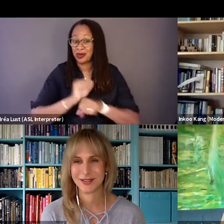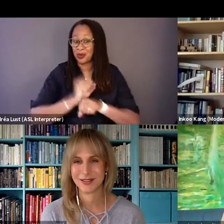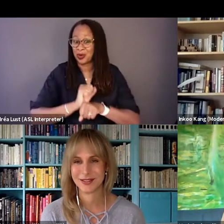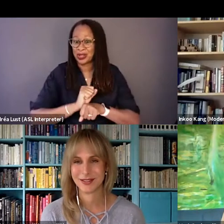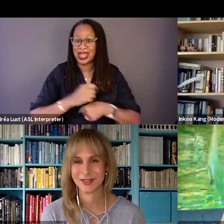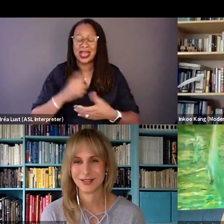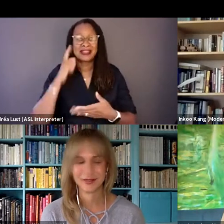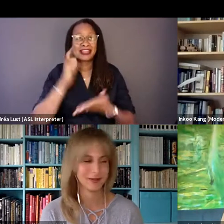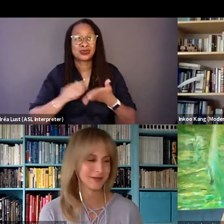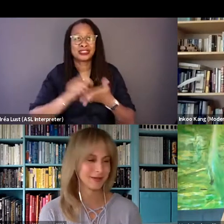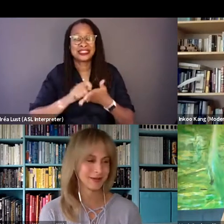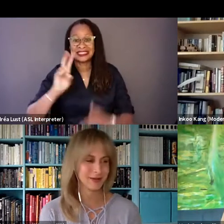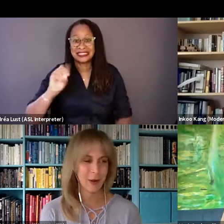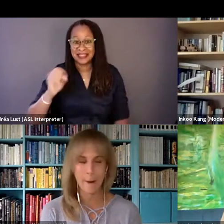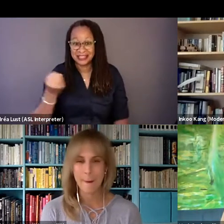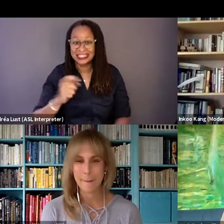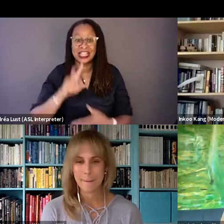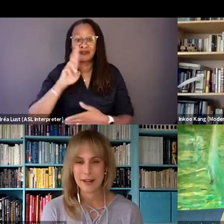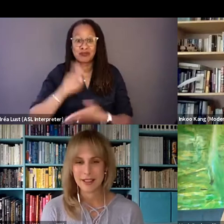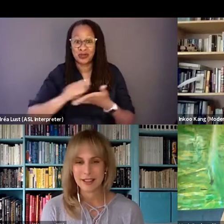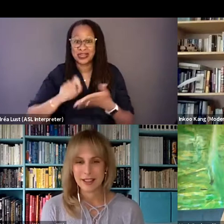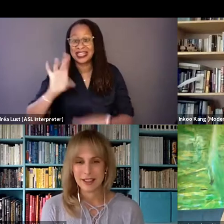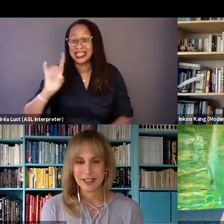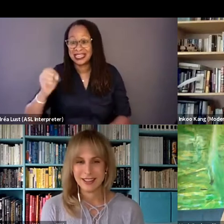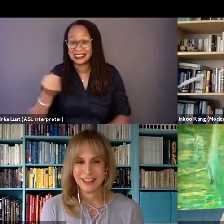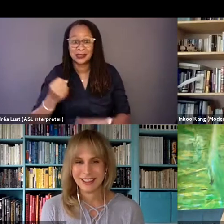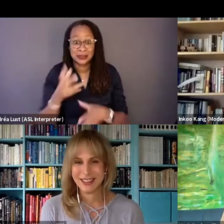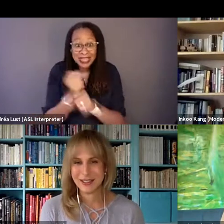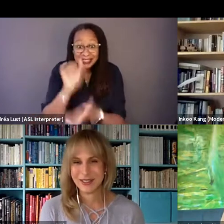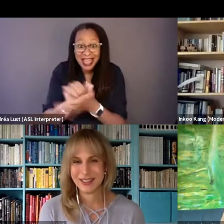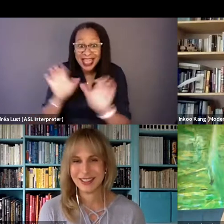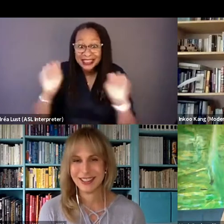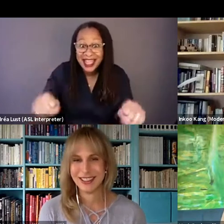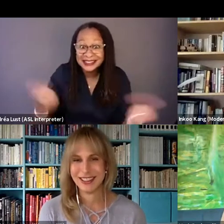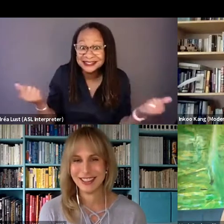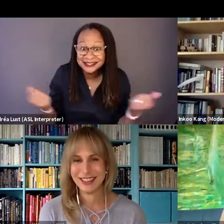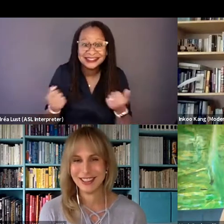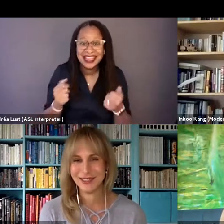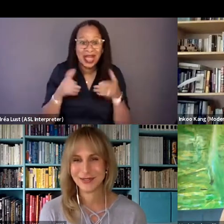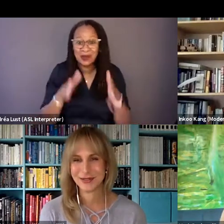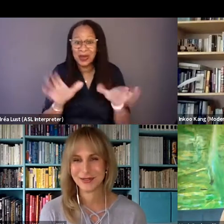in the '70s and then rewritten in the '80s. And I was like, "Can we get ahold of that? Is there a way we could do some of that?